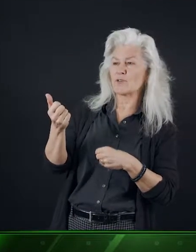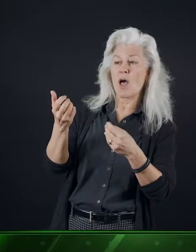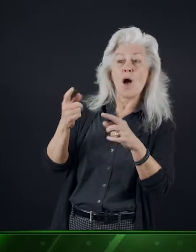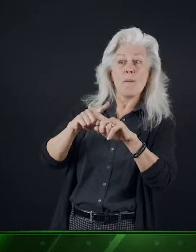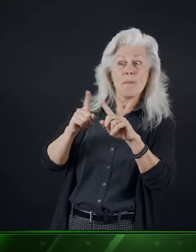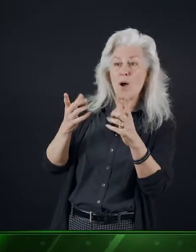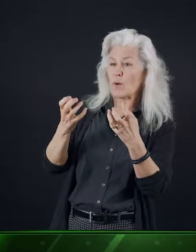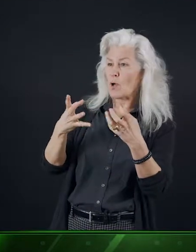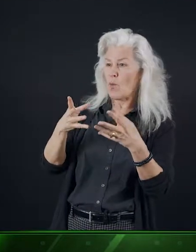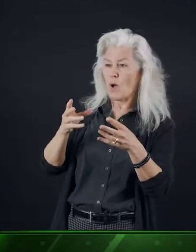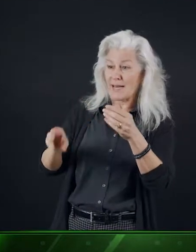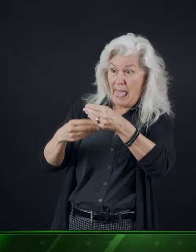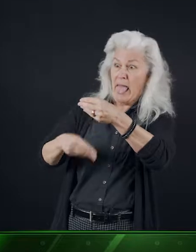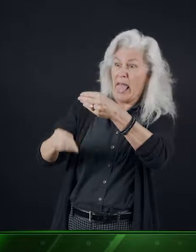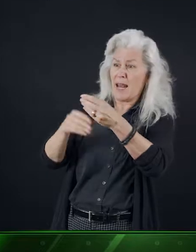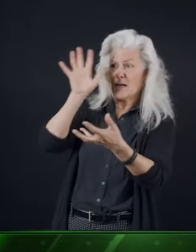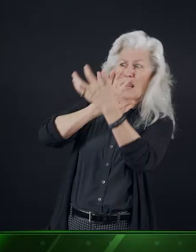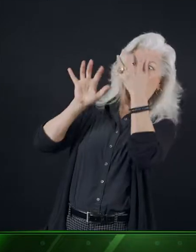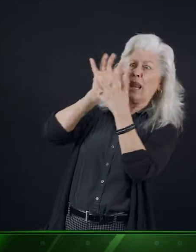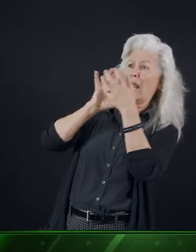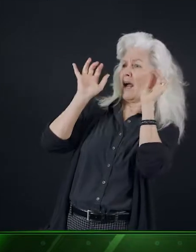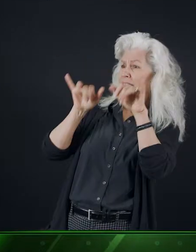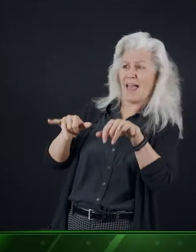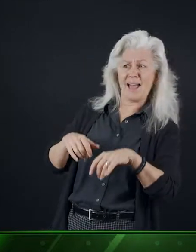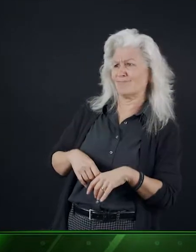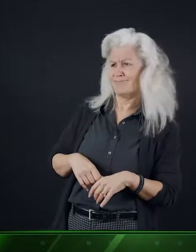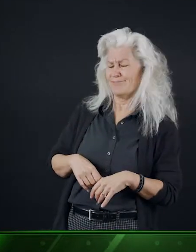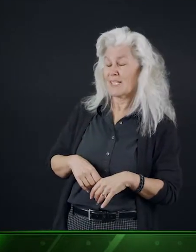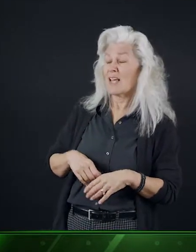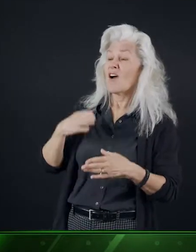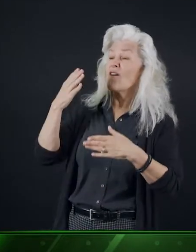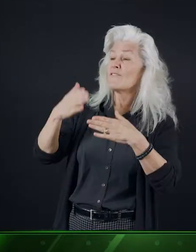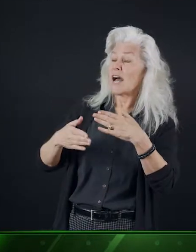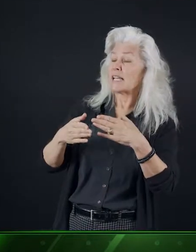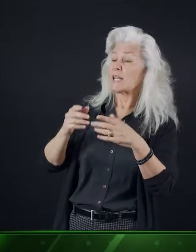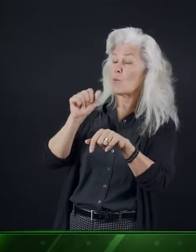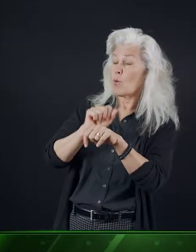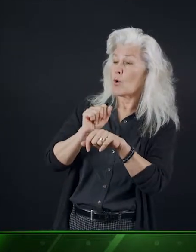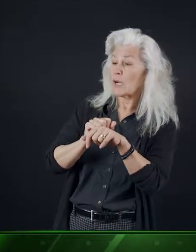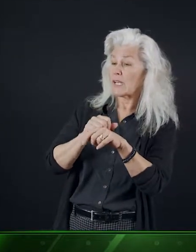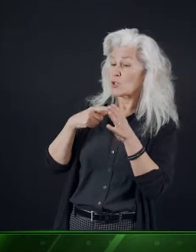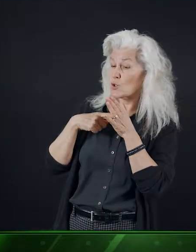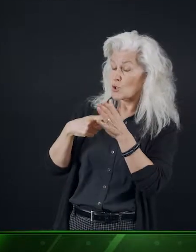in more than just our store experiences. As an example, while this information is currently available on the Xbox Store,